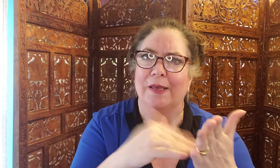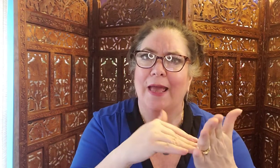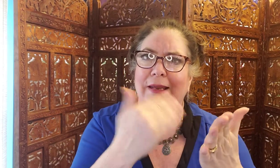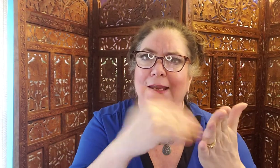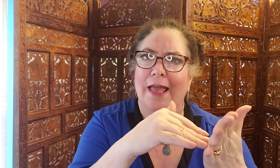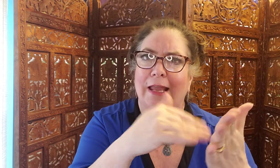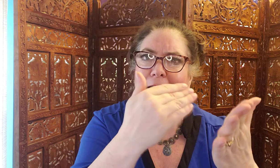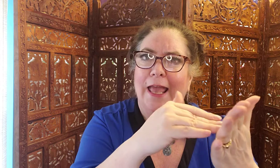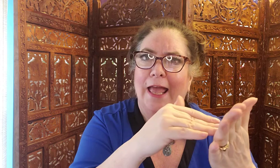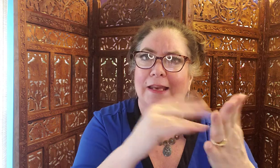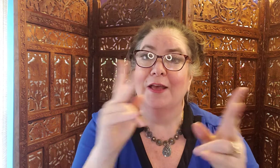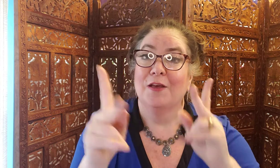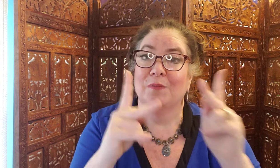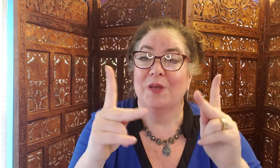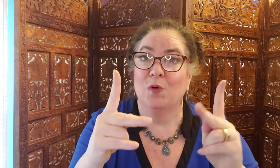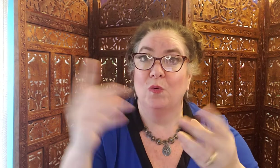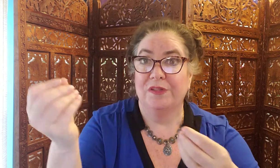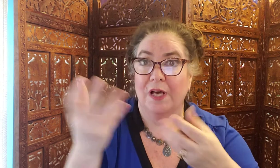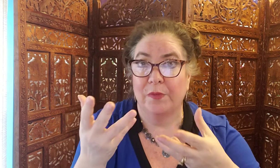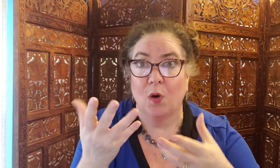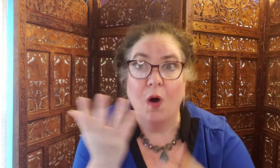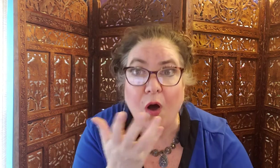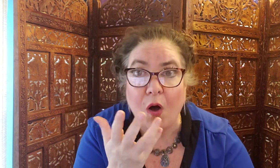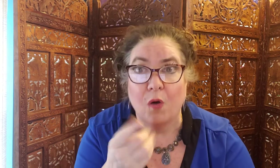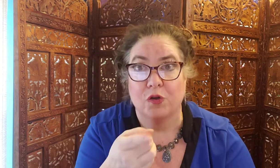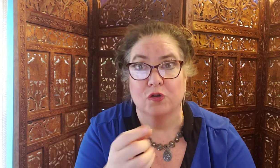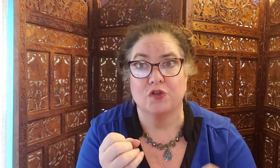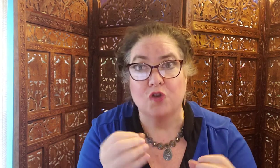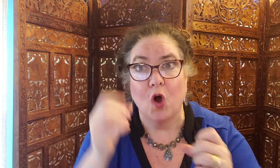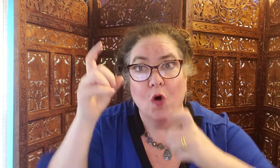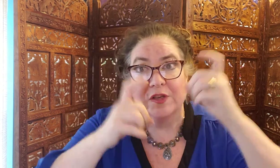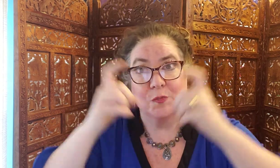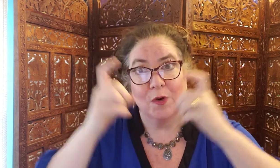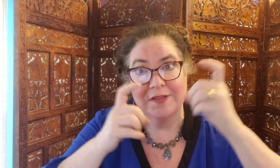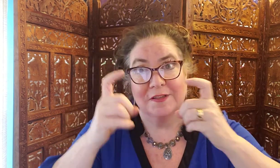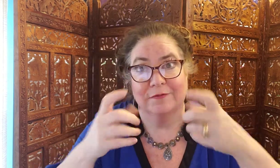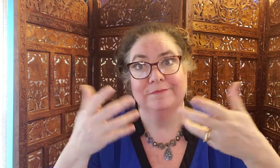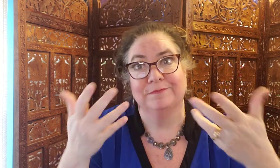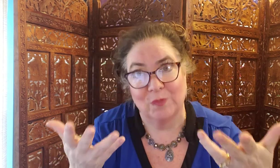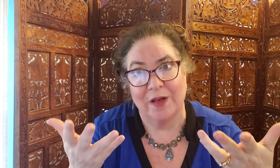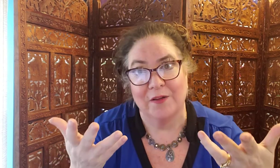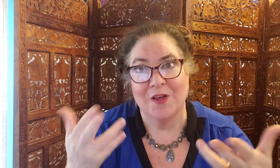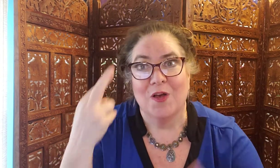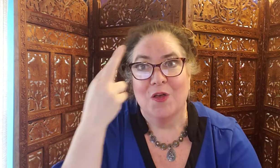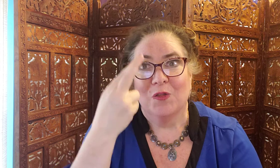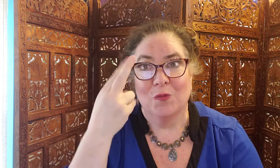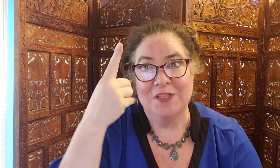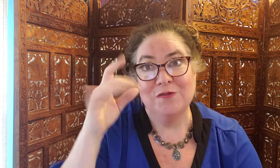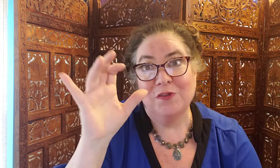again and again and again. People would tell me "oh, you're so expressive"! Well, the reason for